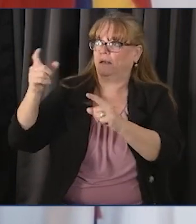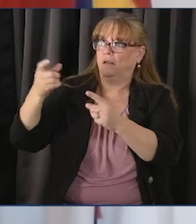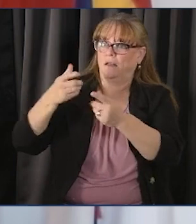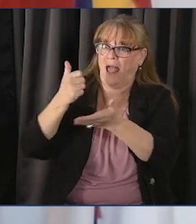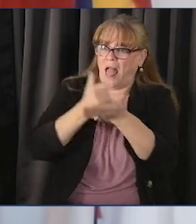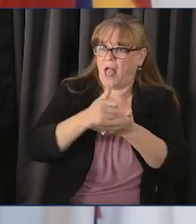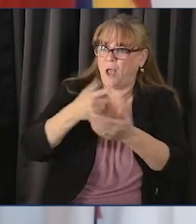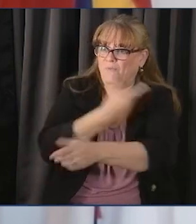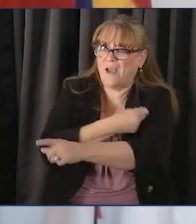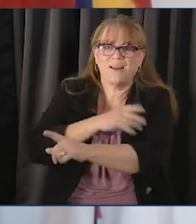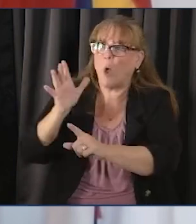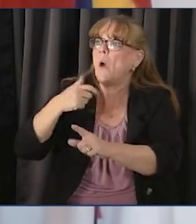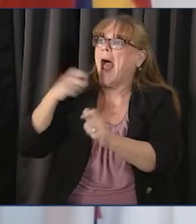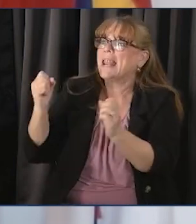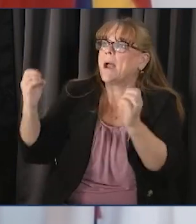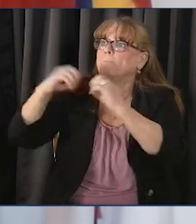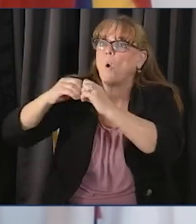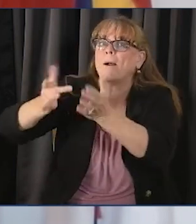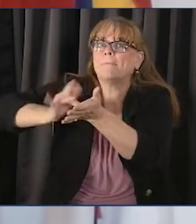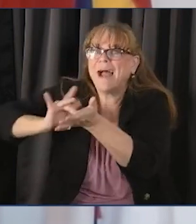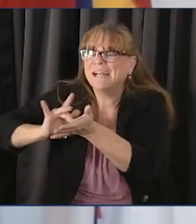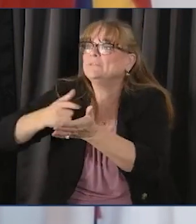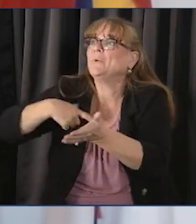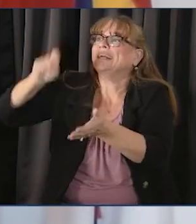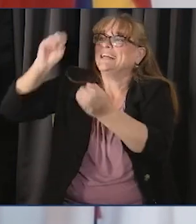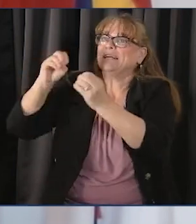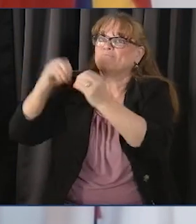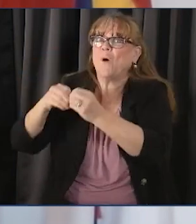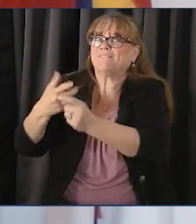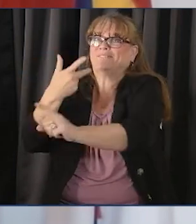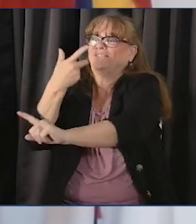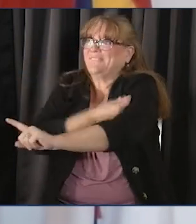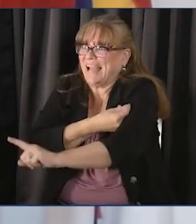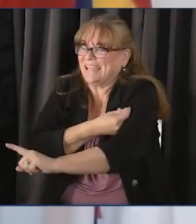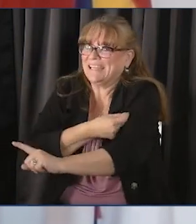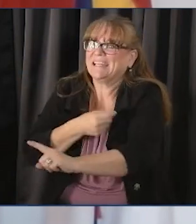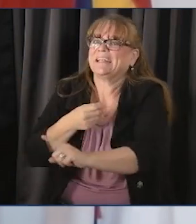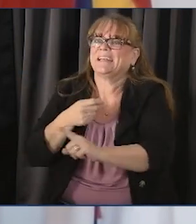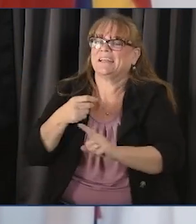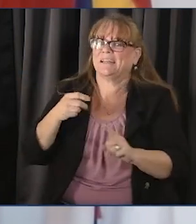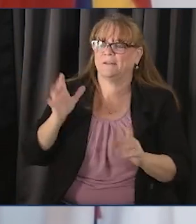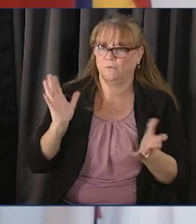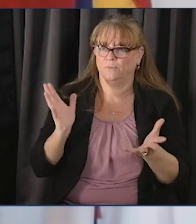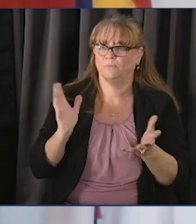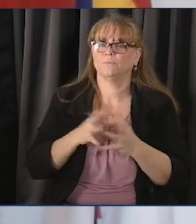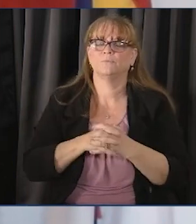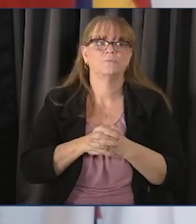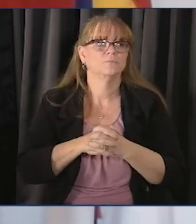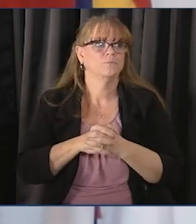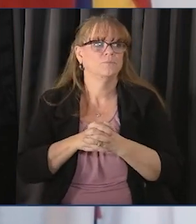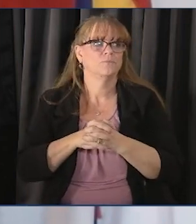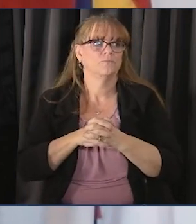What was your second question? or? Yeah, yeah, I'm here.